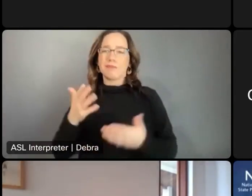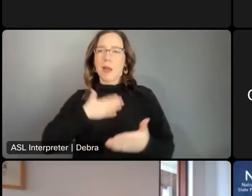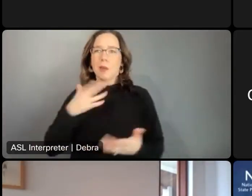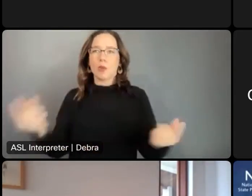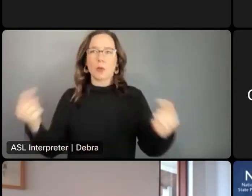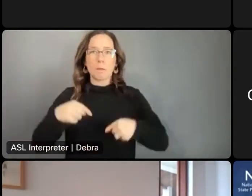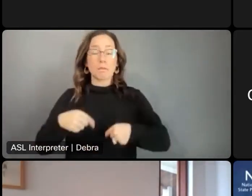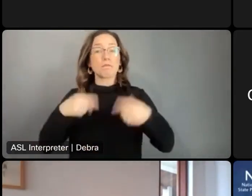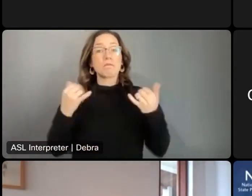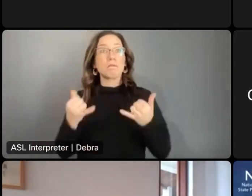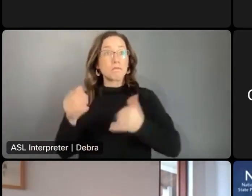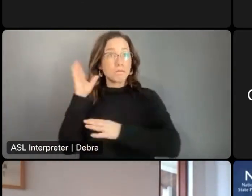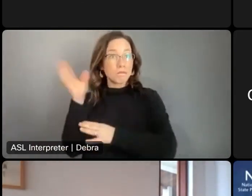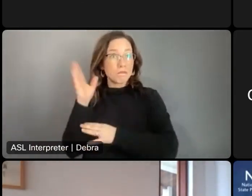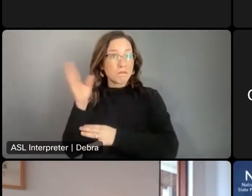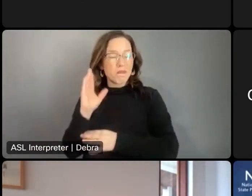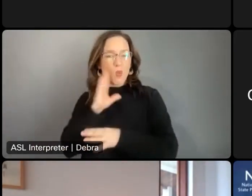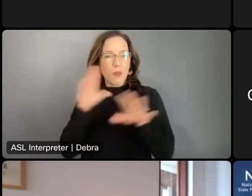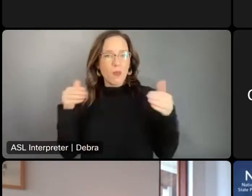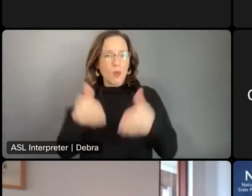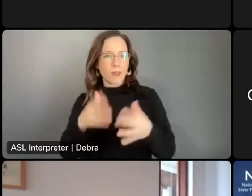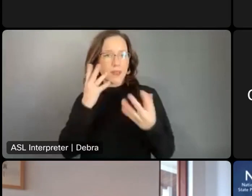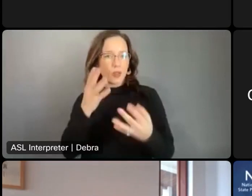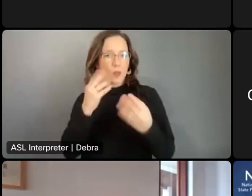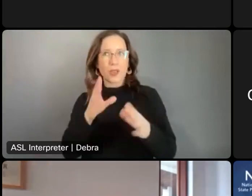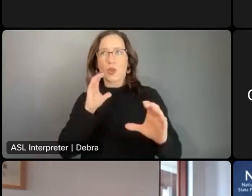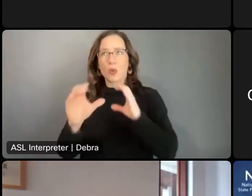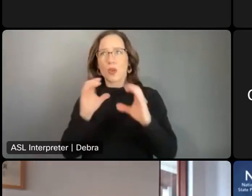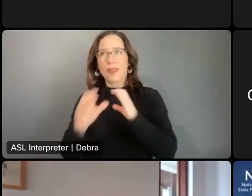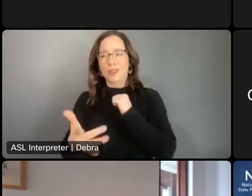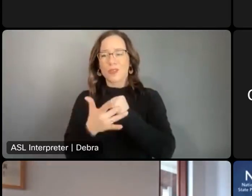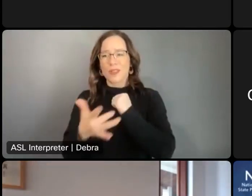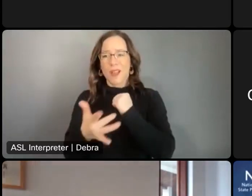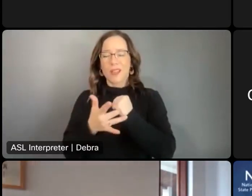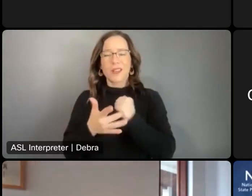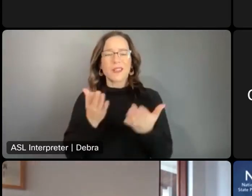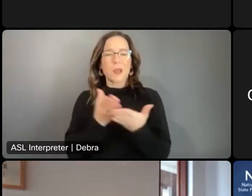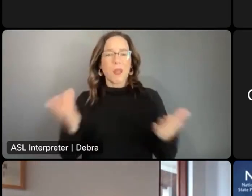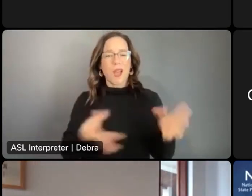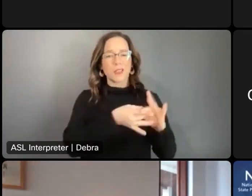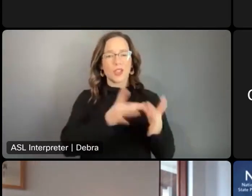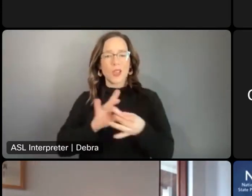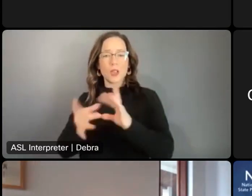Today's webinar will focus on the information and communications technology supply chain risk management